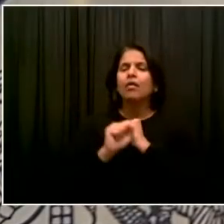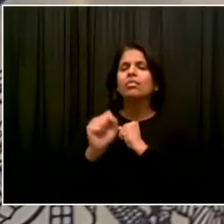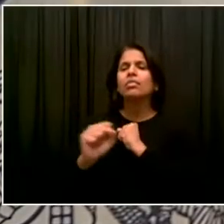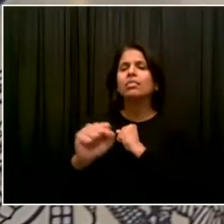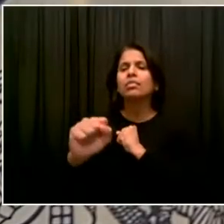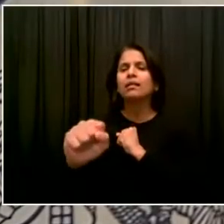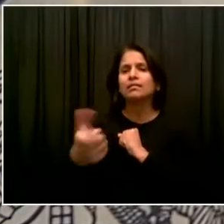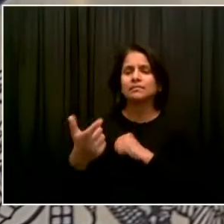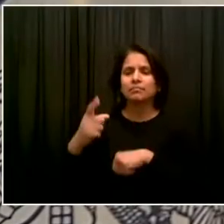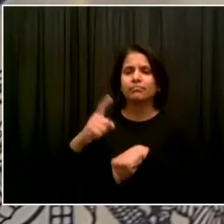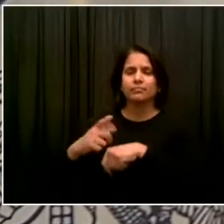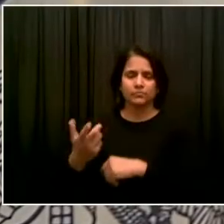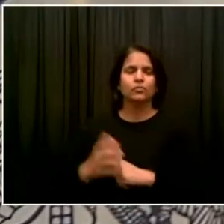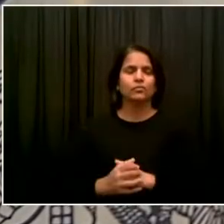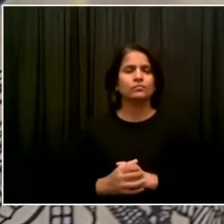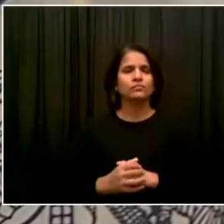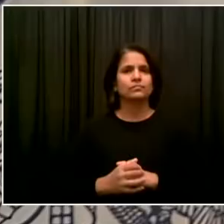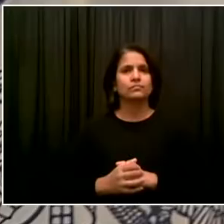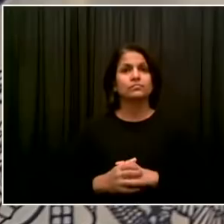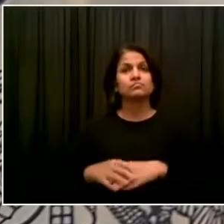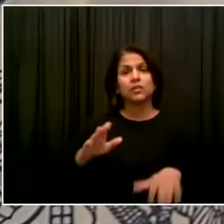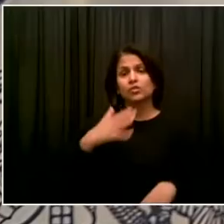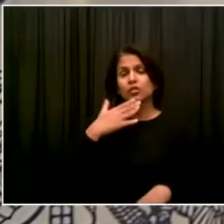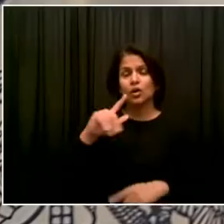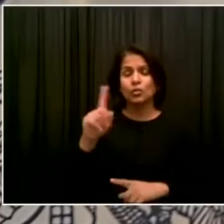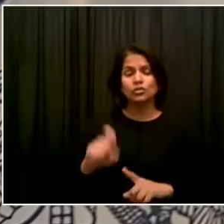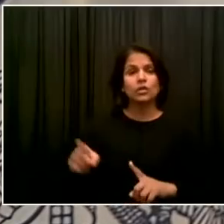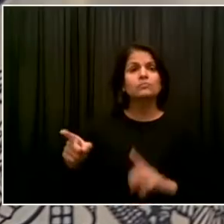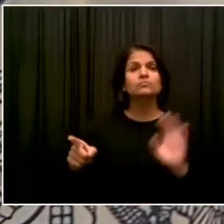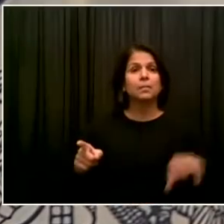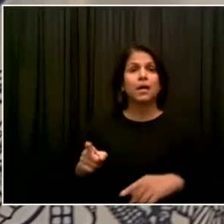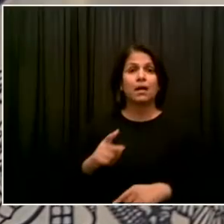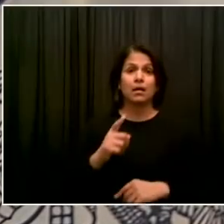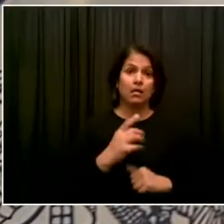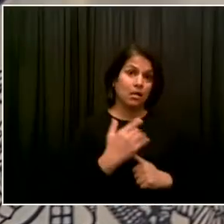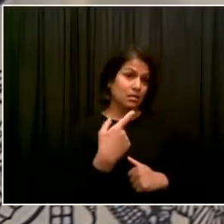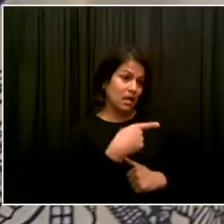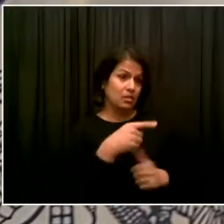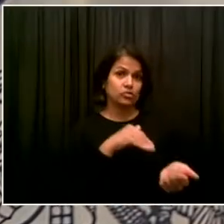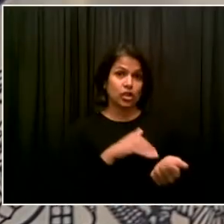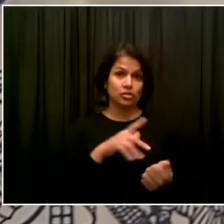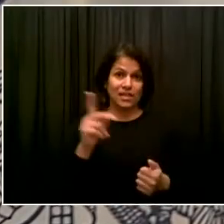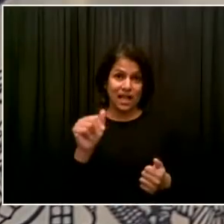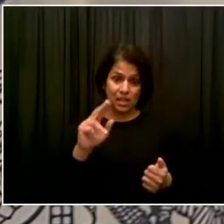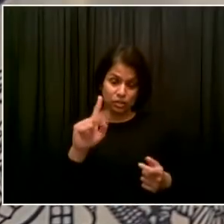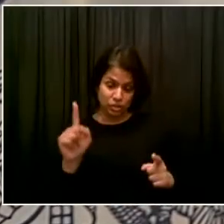RESULTS IN A TIMELY MANNER? I'M GOING TO